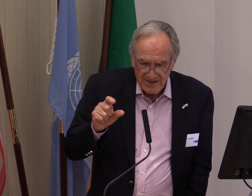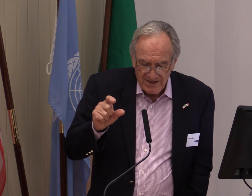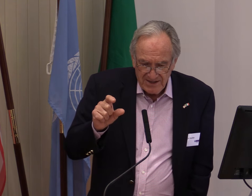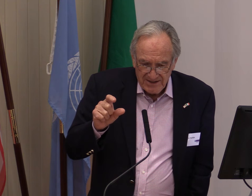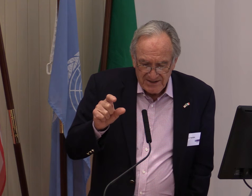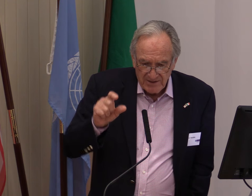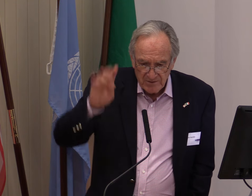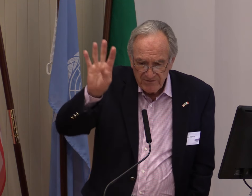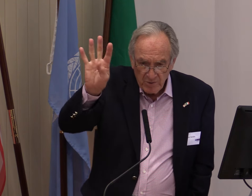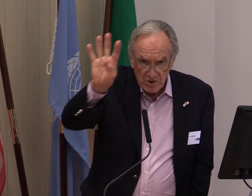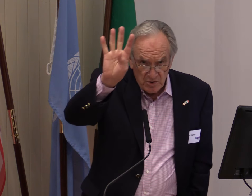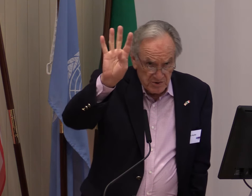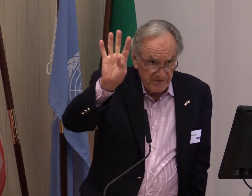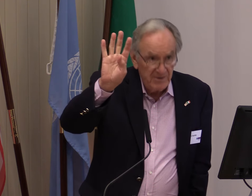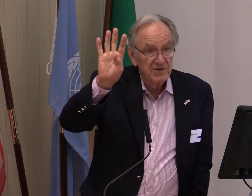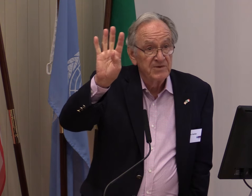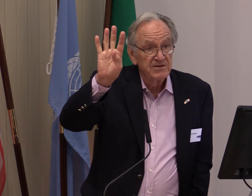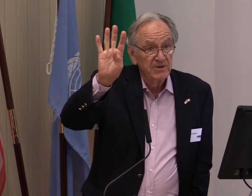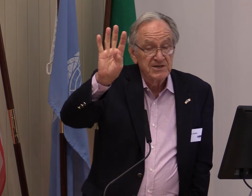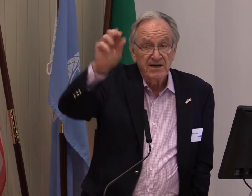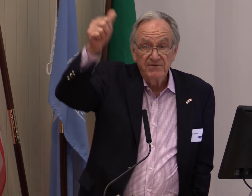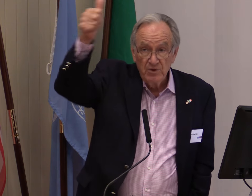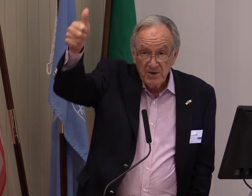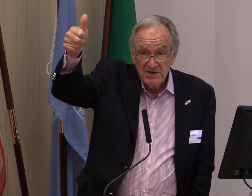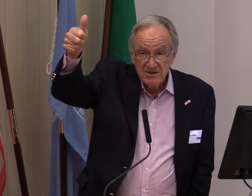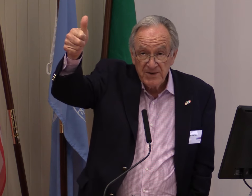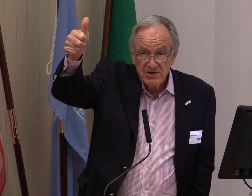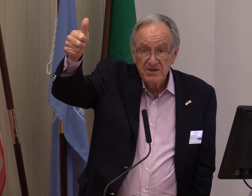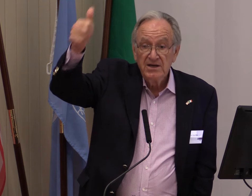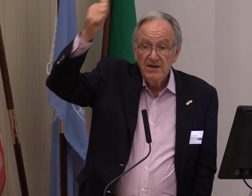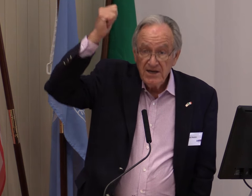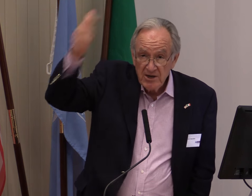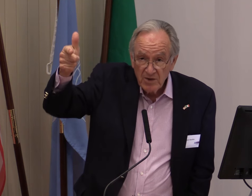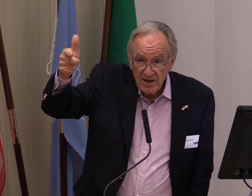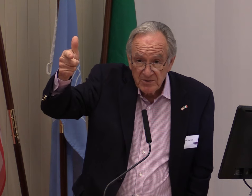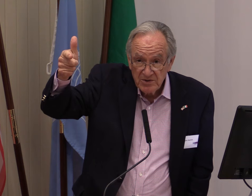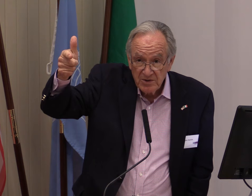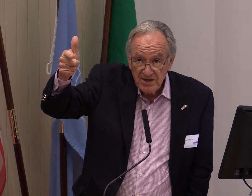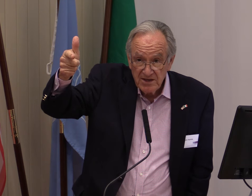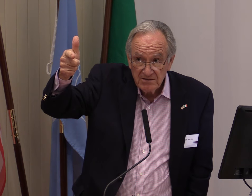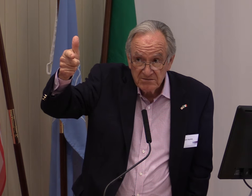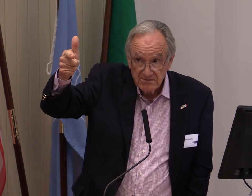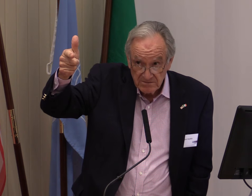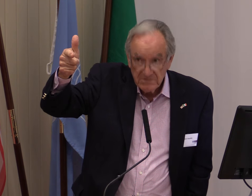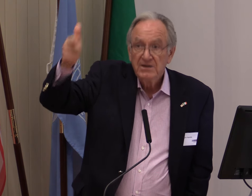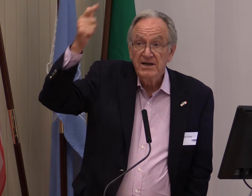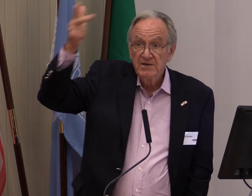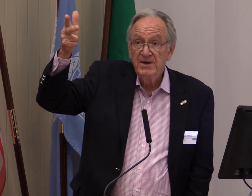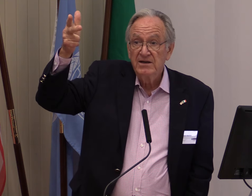now there were four goals in the ADA, full participation, equal opportunity, independent